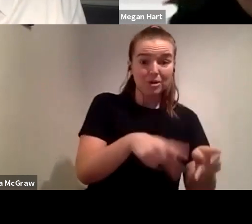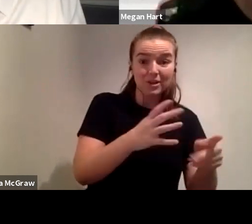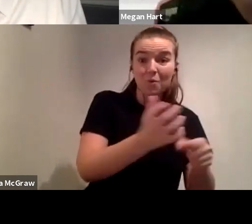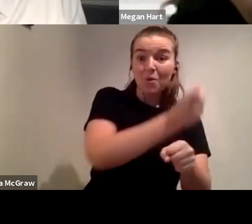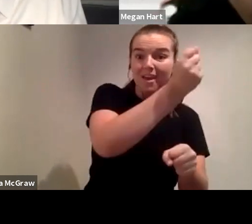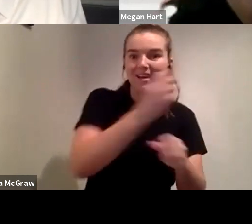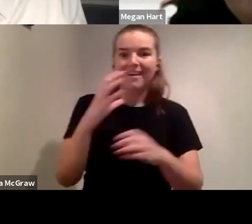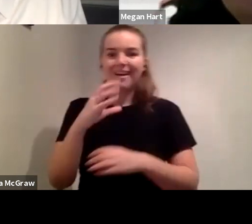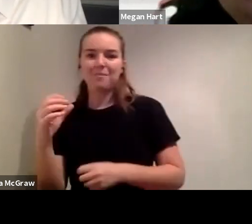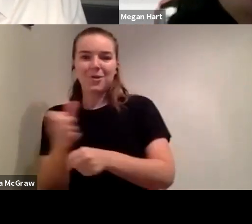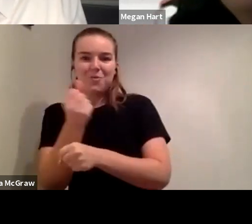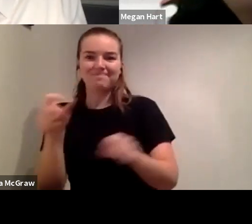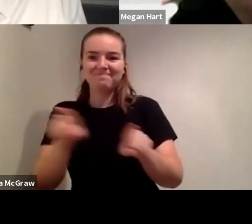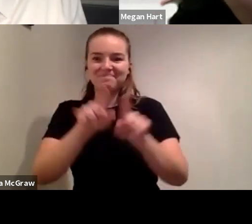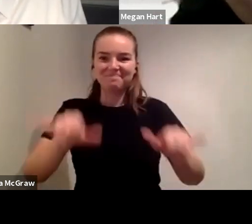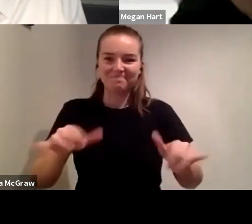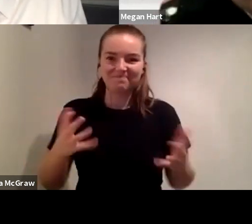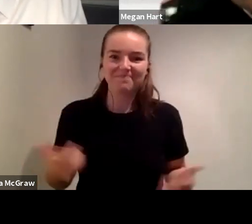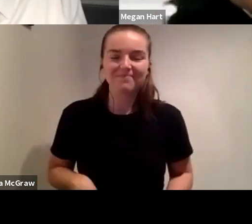She is more efficient as well.